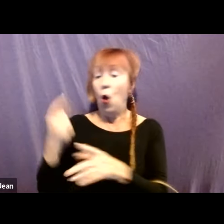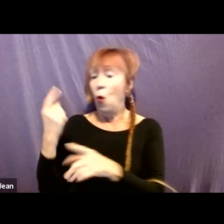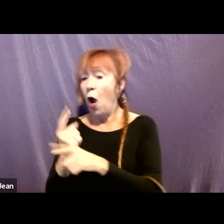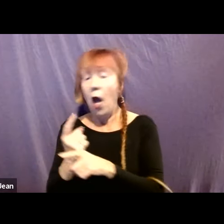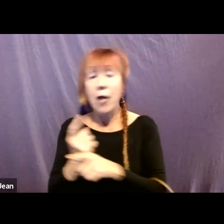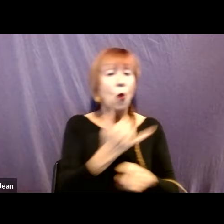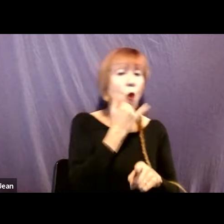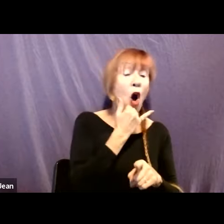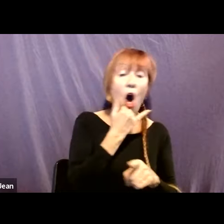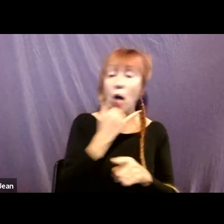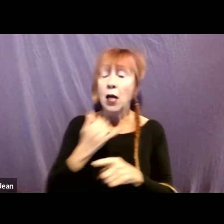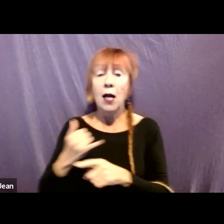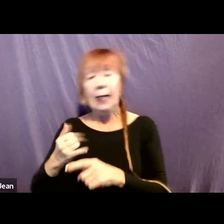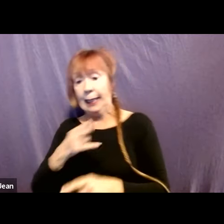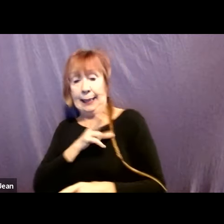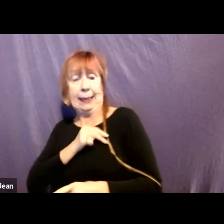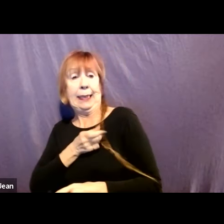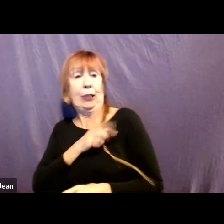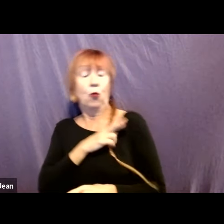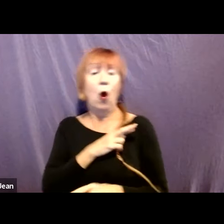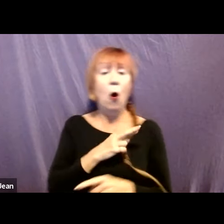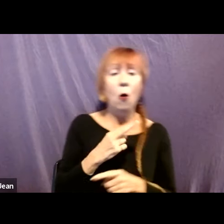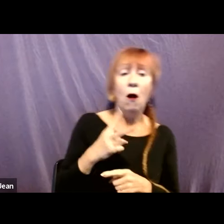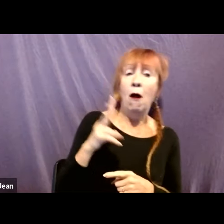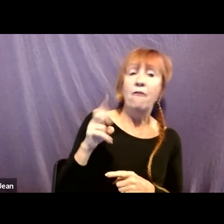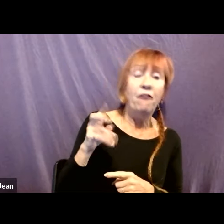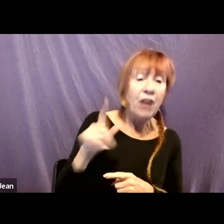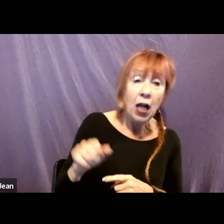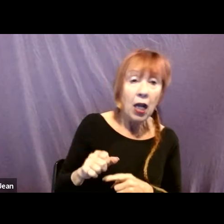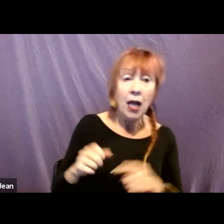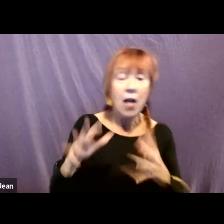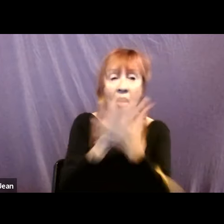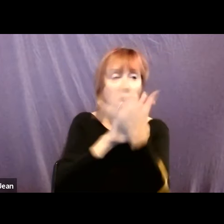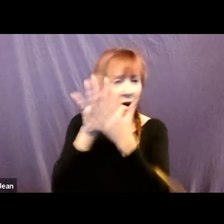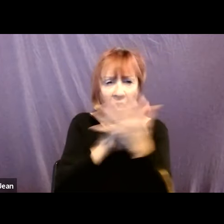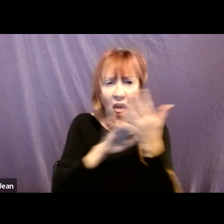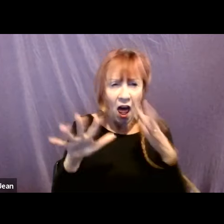So whether you're a person of color, a person with a disability, LGBTQ,